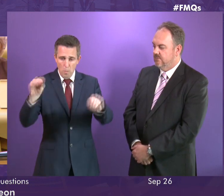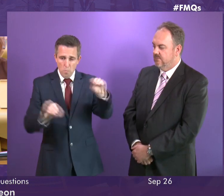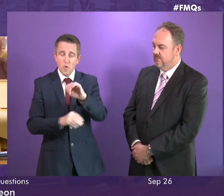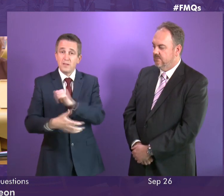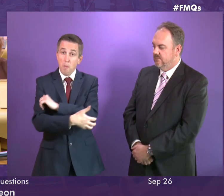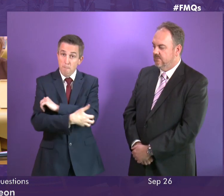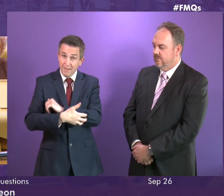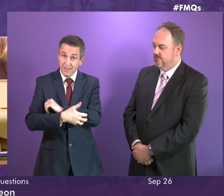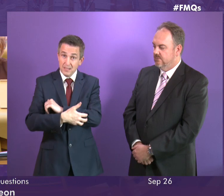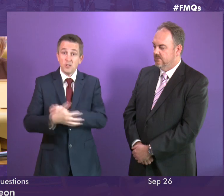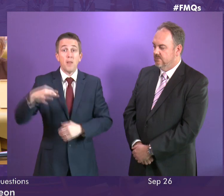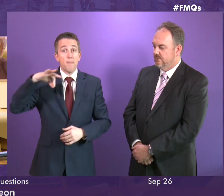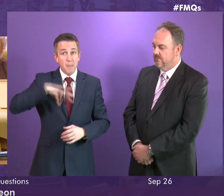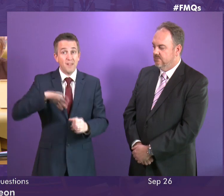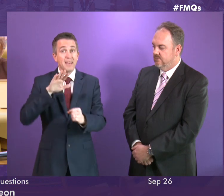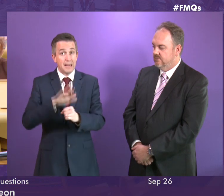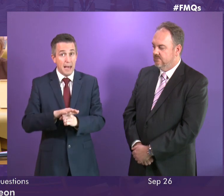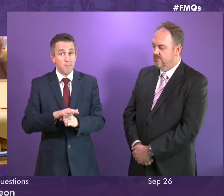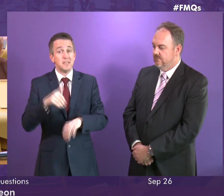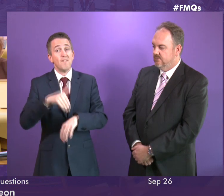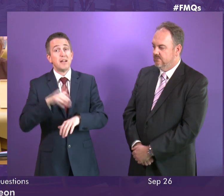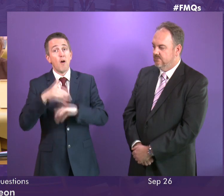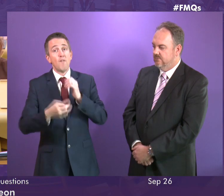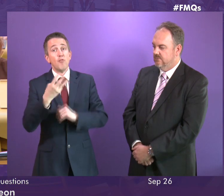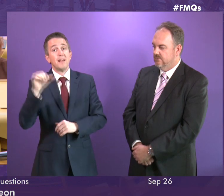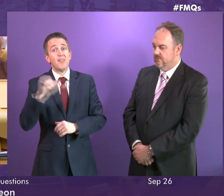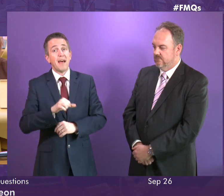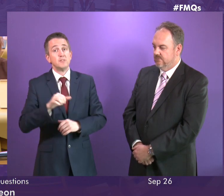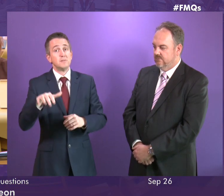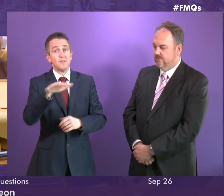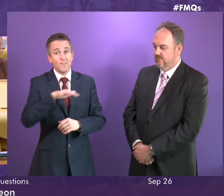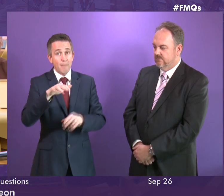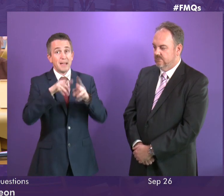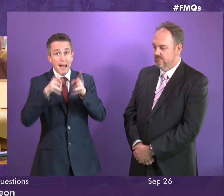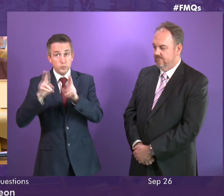The benefit cap is affecting more than 3,000 households, and 91 per cent of those households